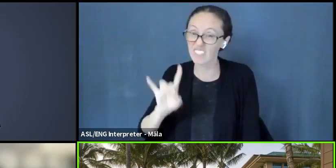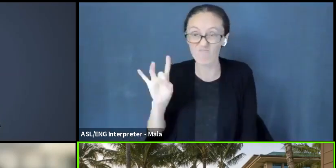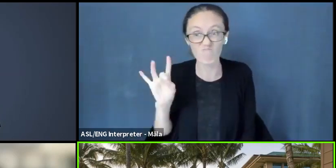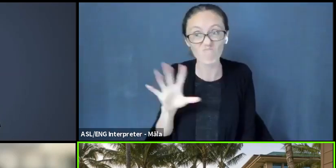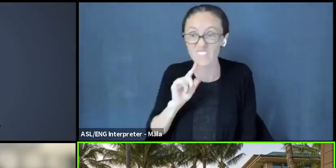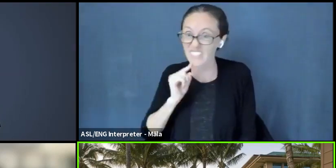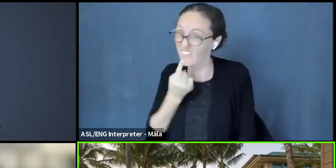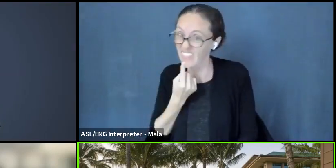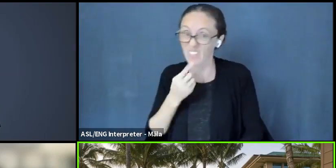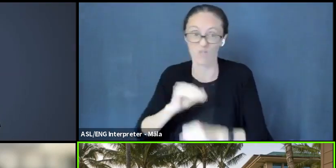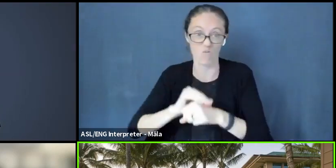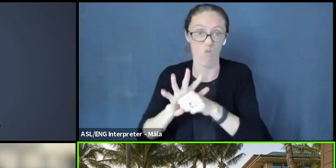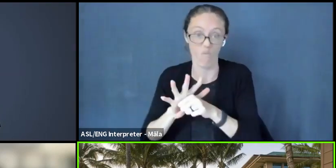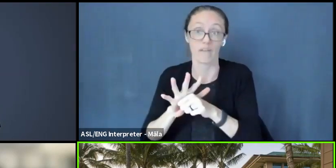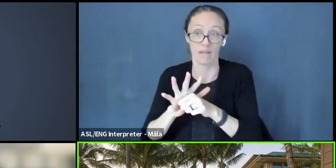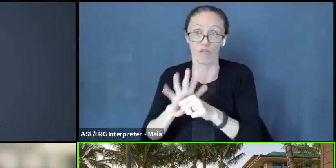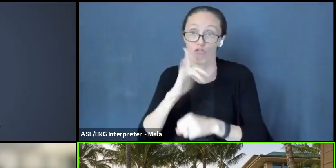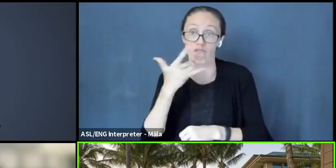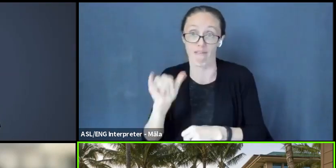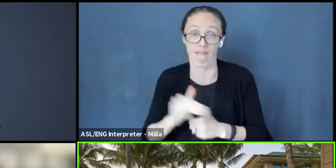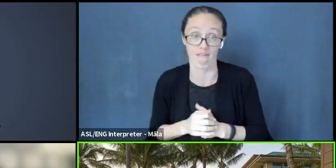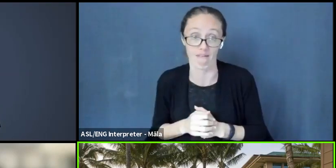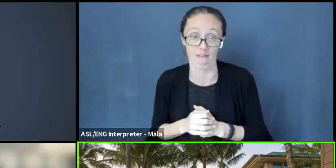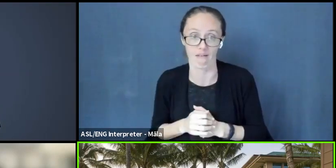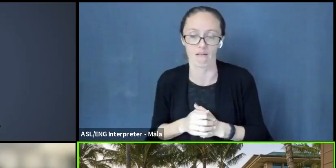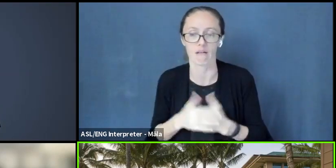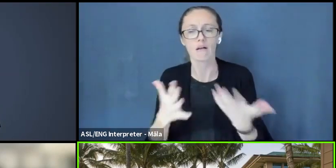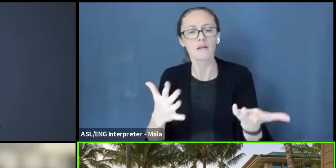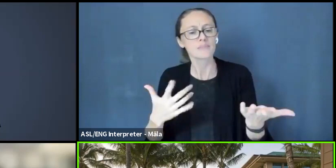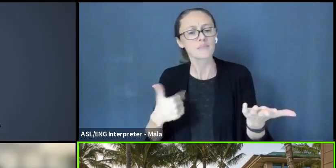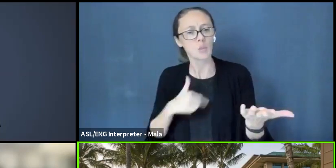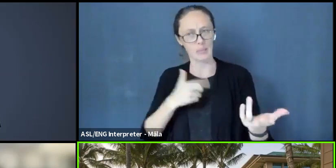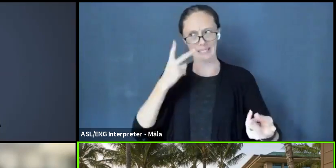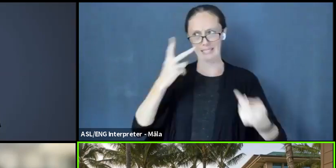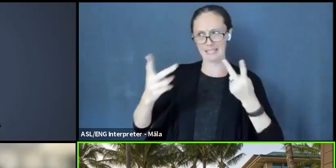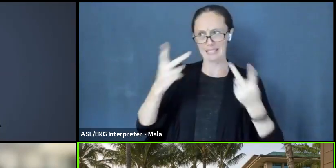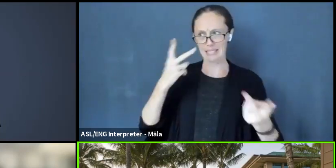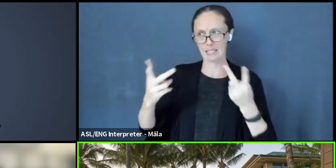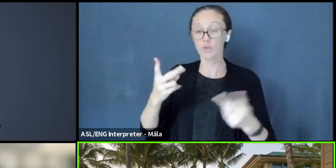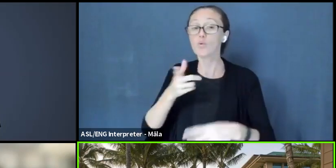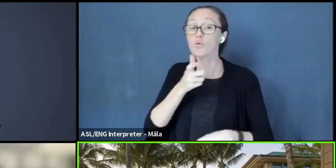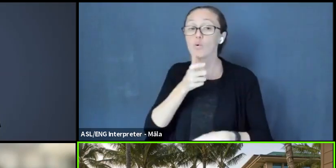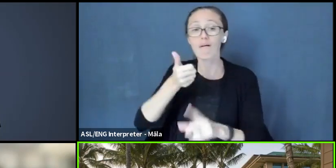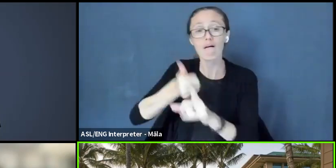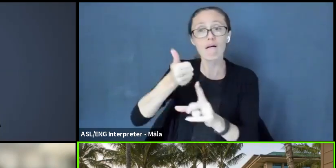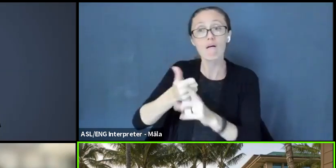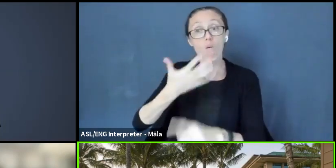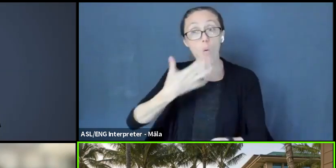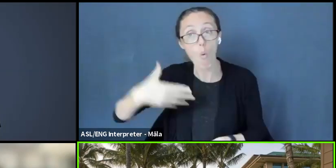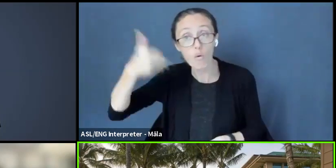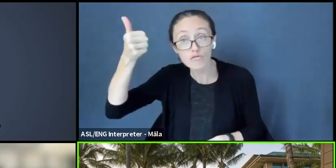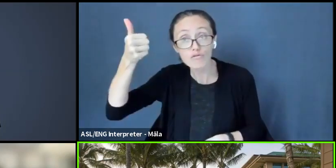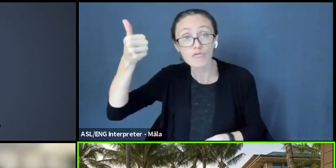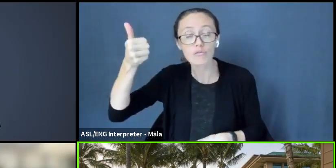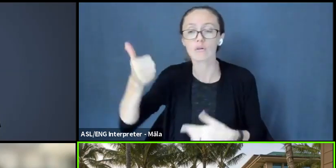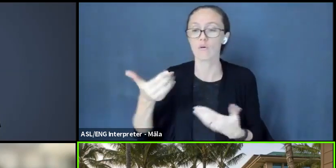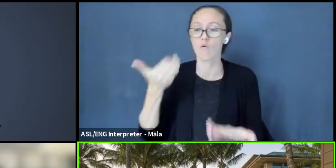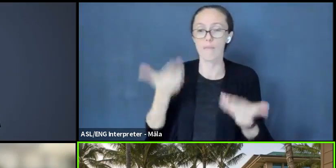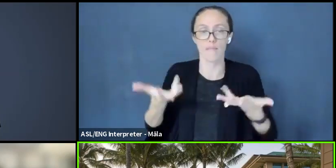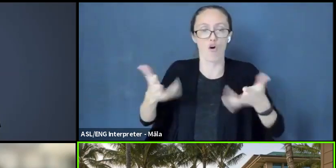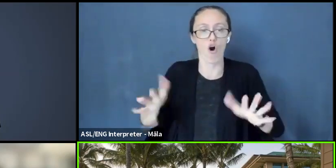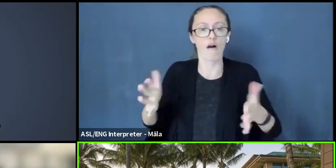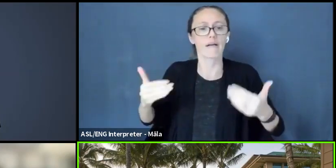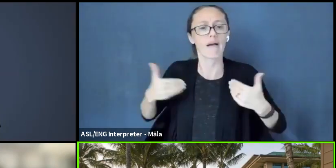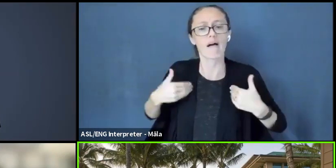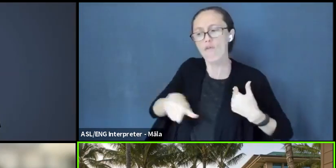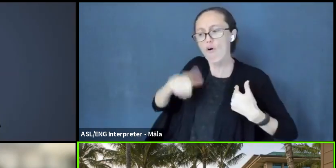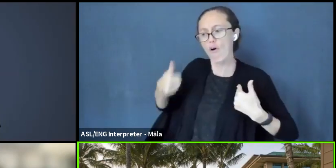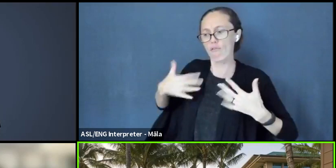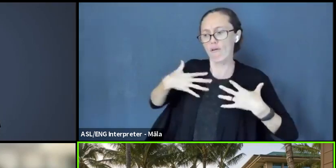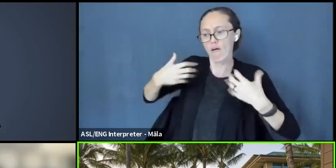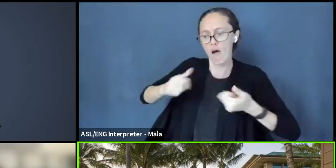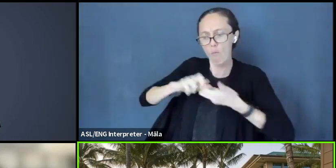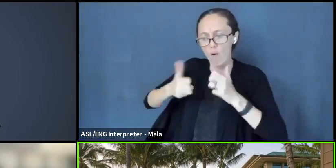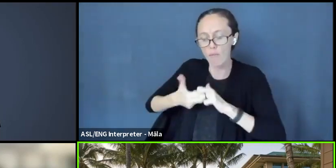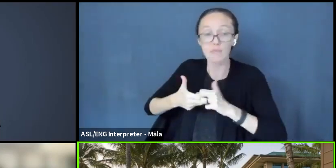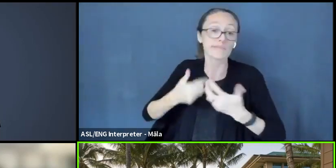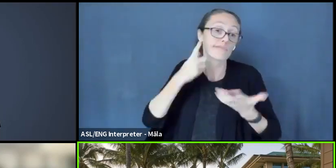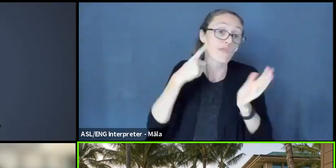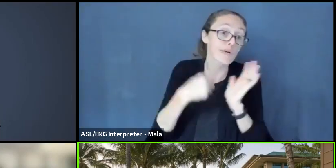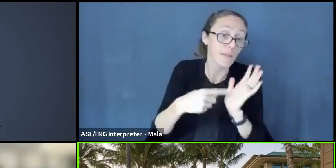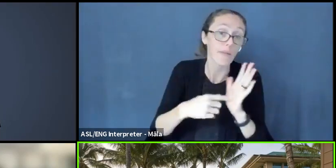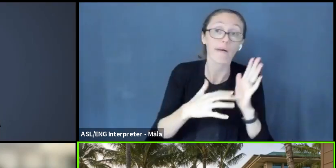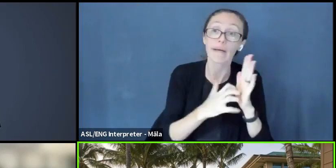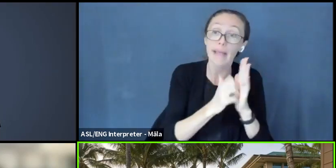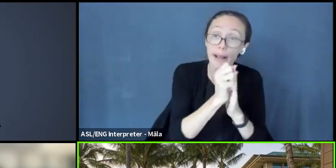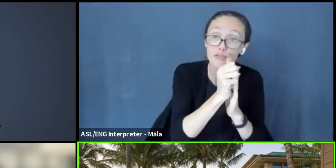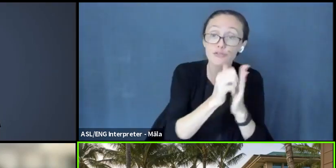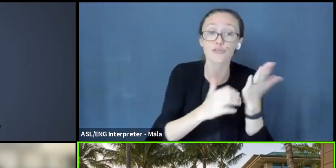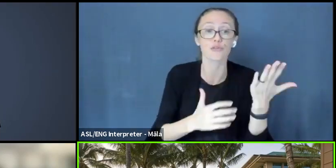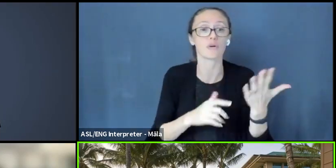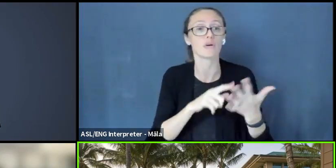What we see is people who are older or have underlying condition like cancer or medicine